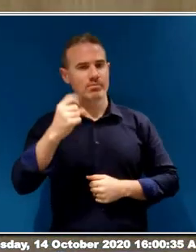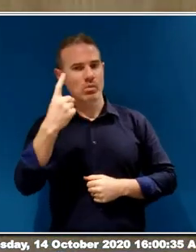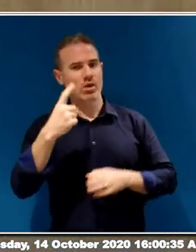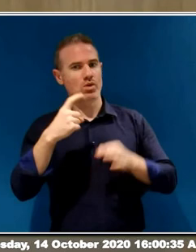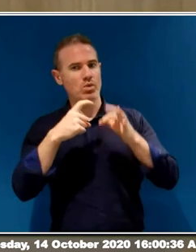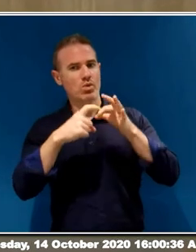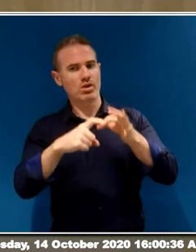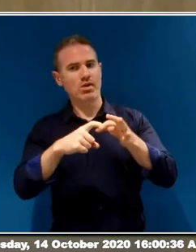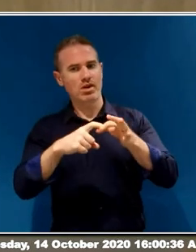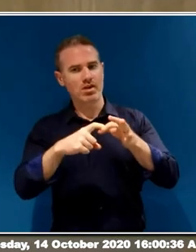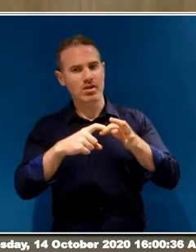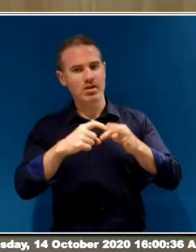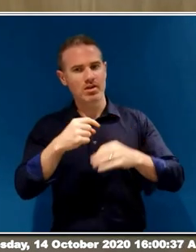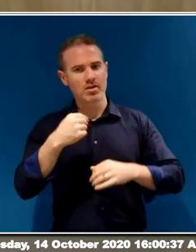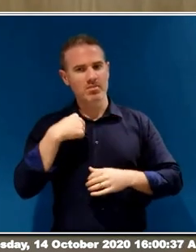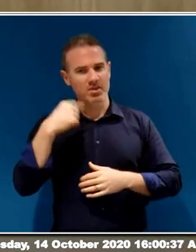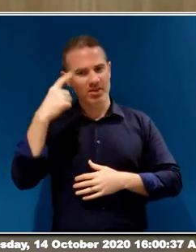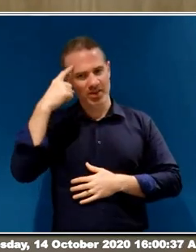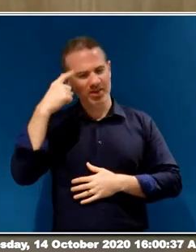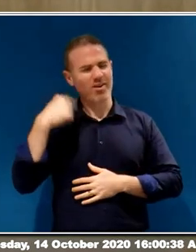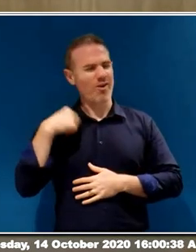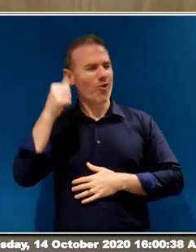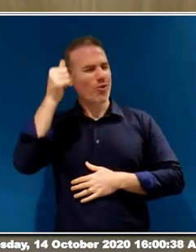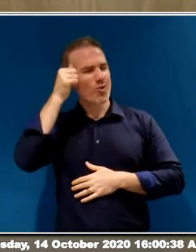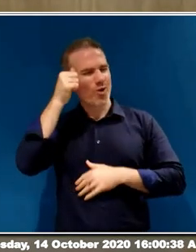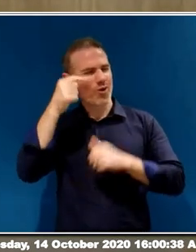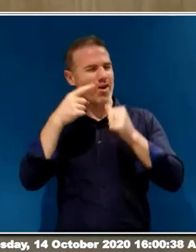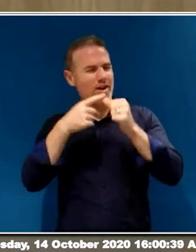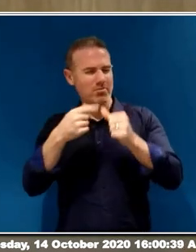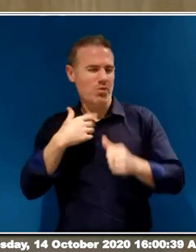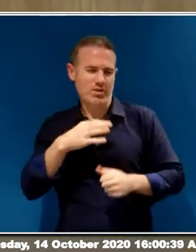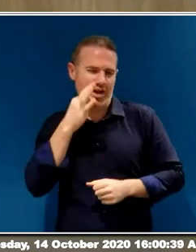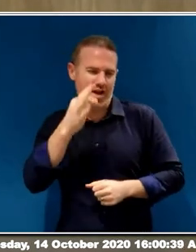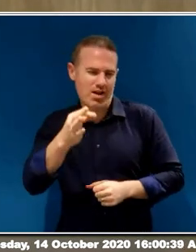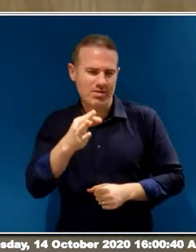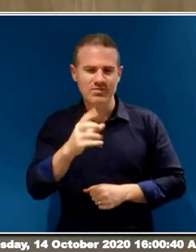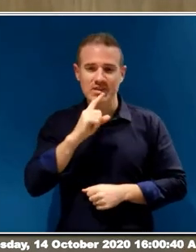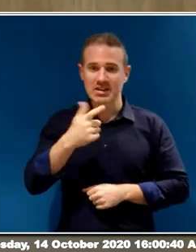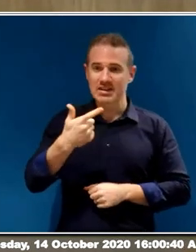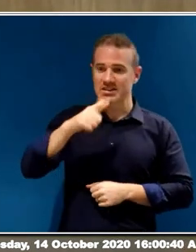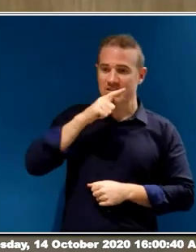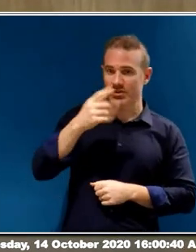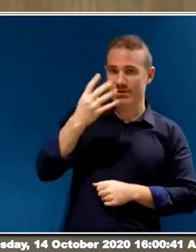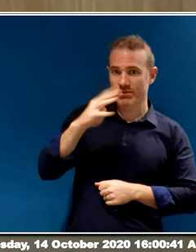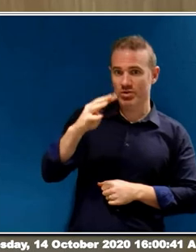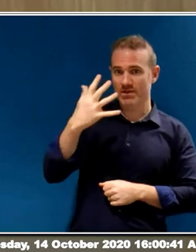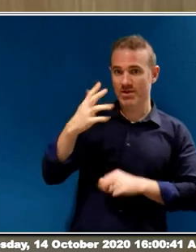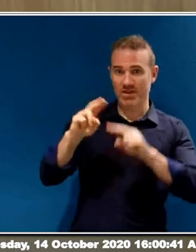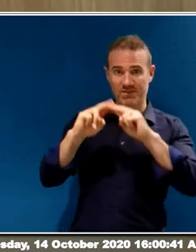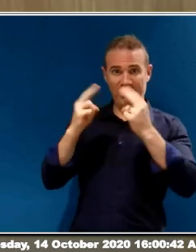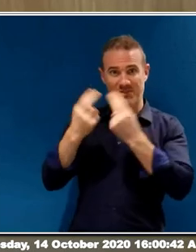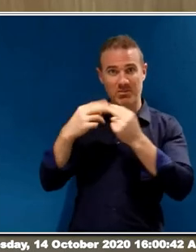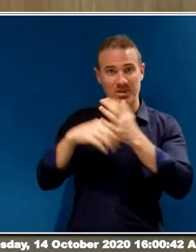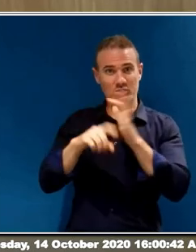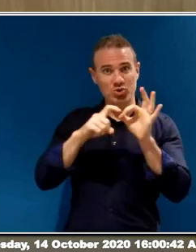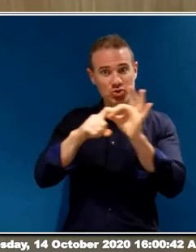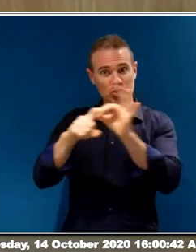but I just wanted to ask it. The 745 families in the survey, were any First Nation families involved in the survey?